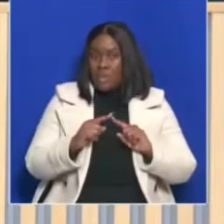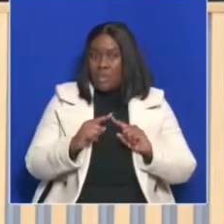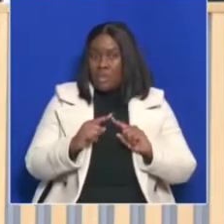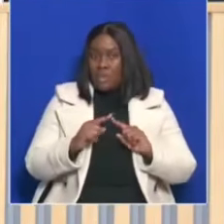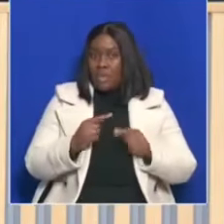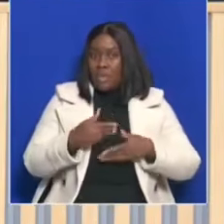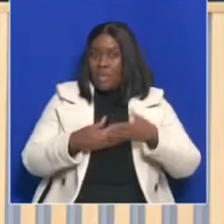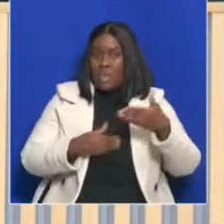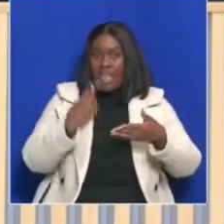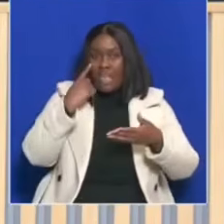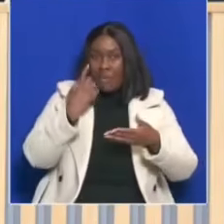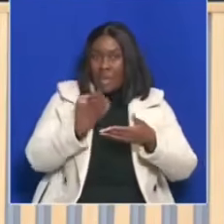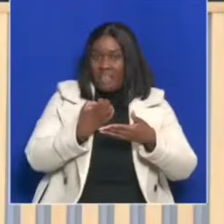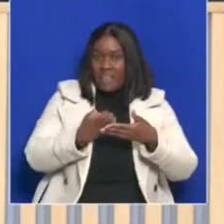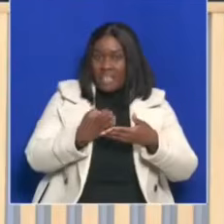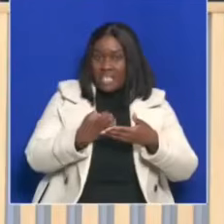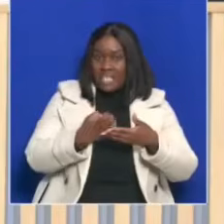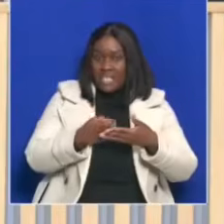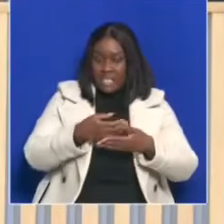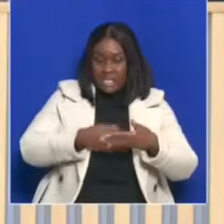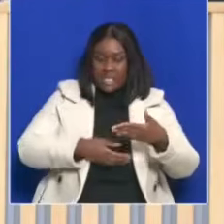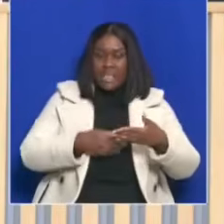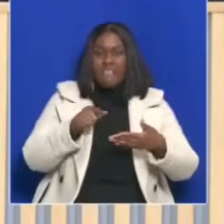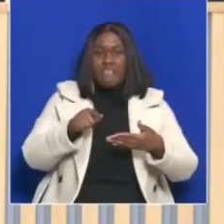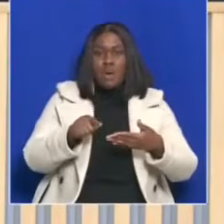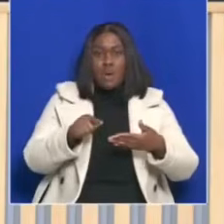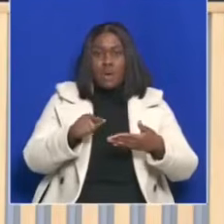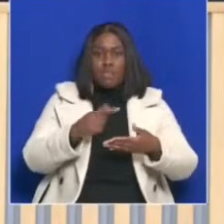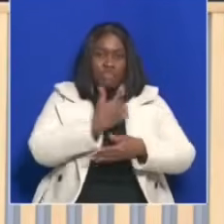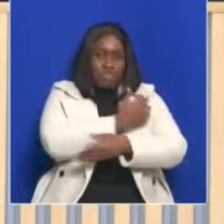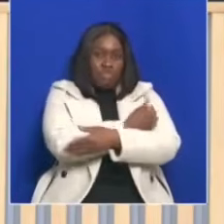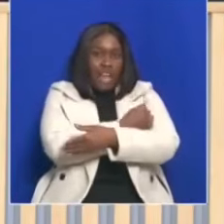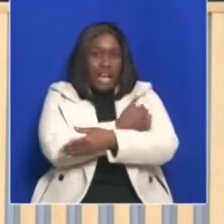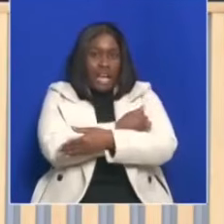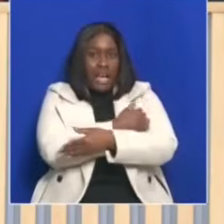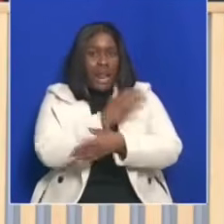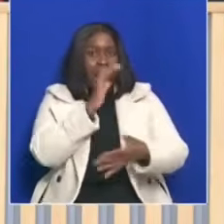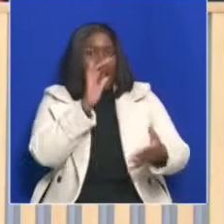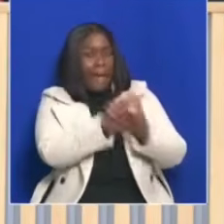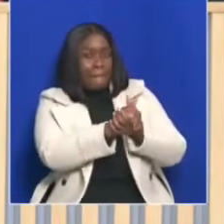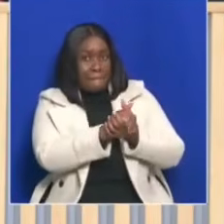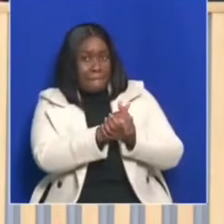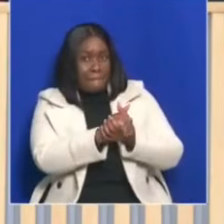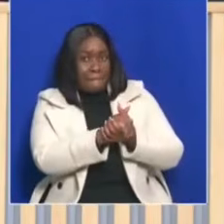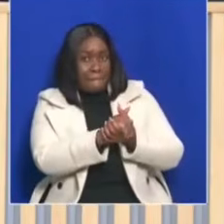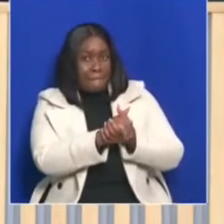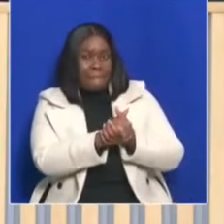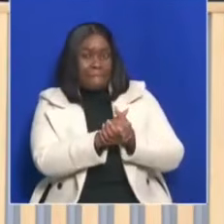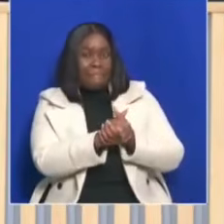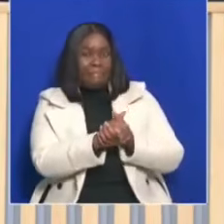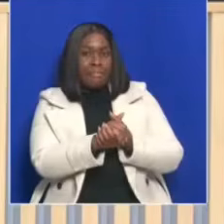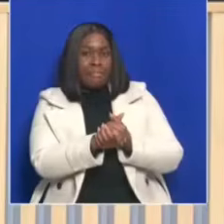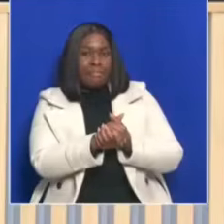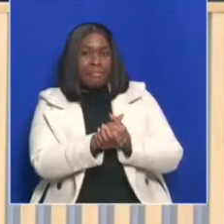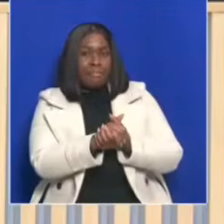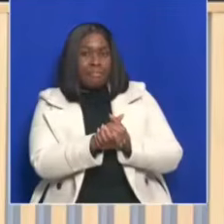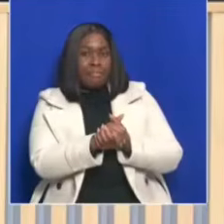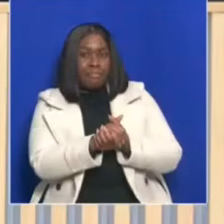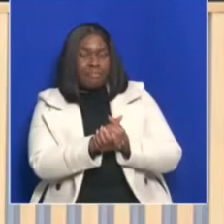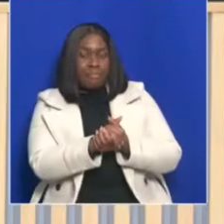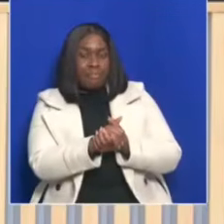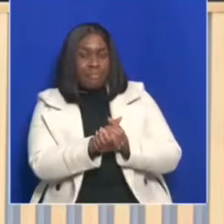right? And in in what we have had there at least according to the evidence standard